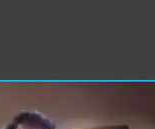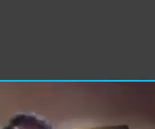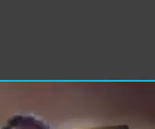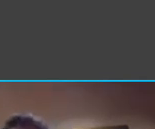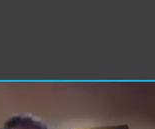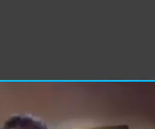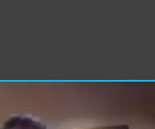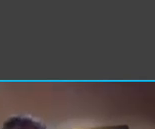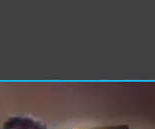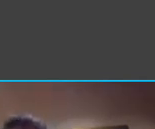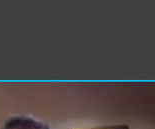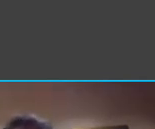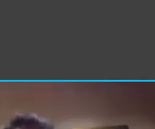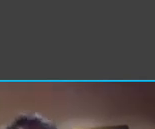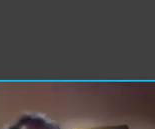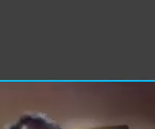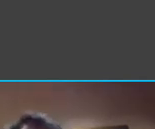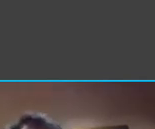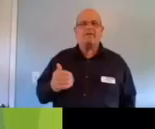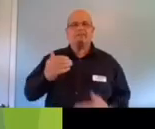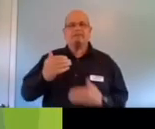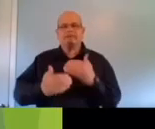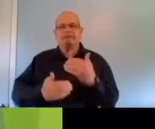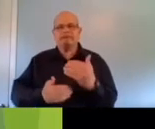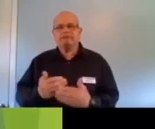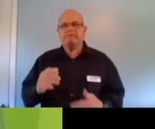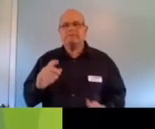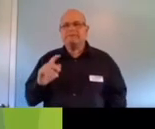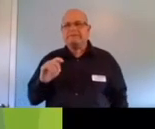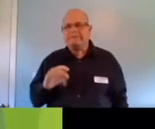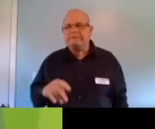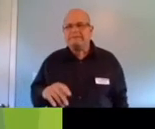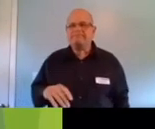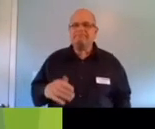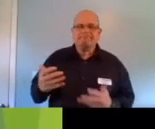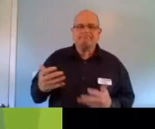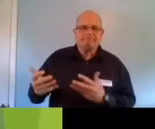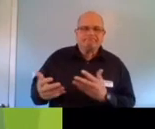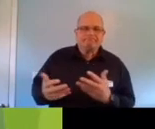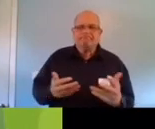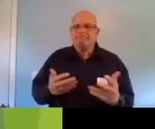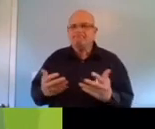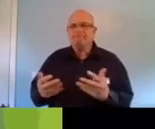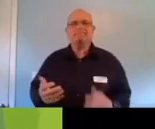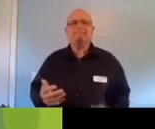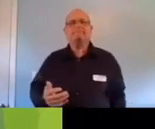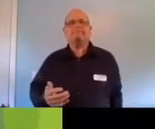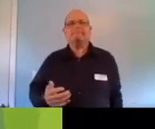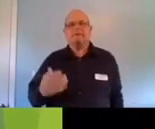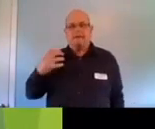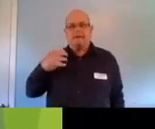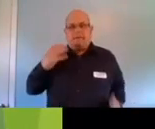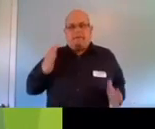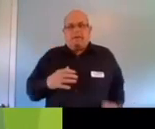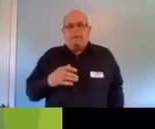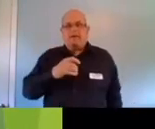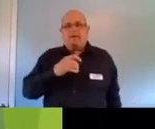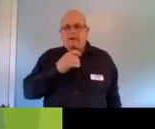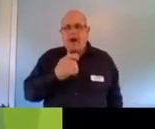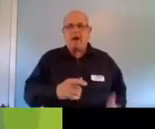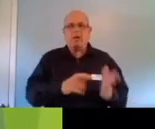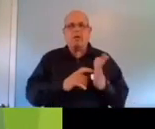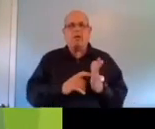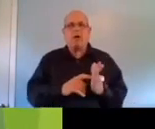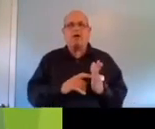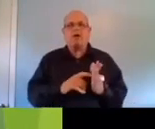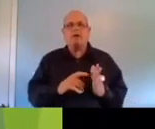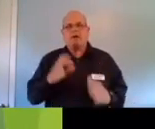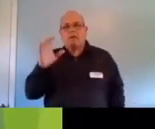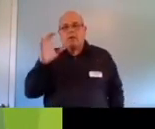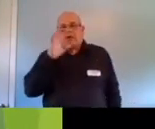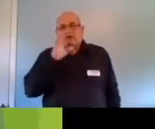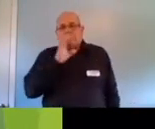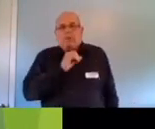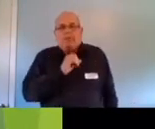Some other interactive processes, again, the employer is not required to just assume that